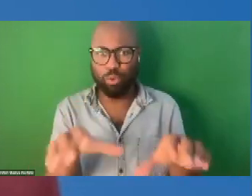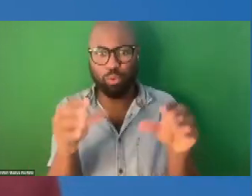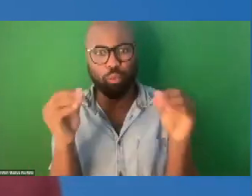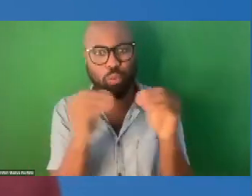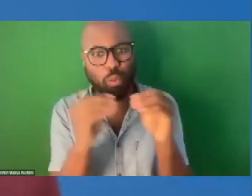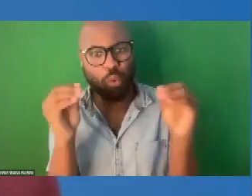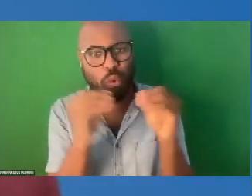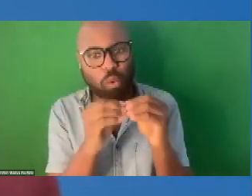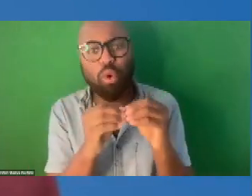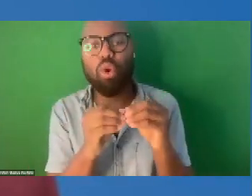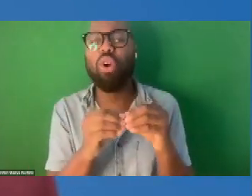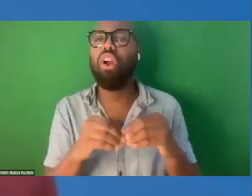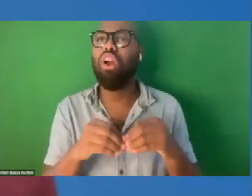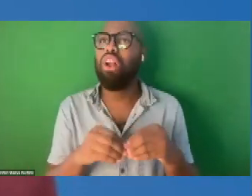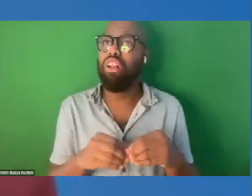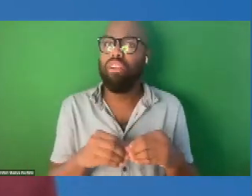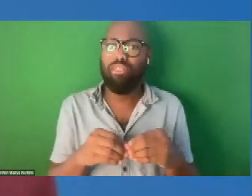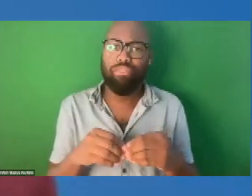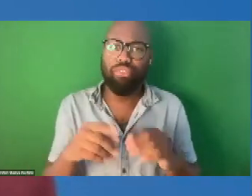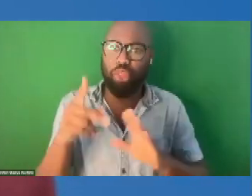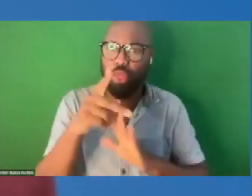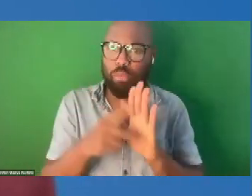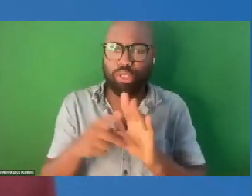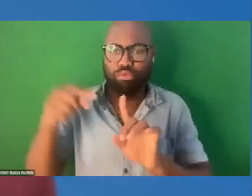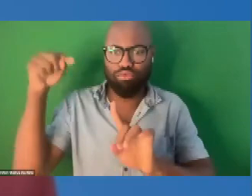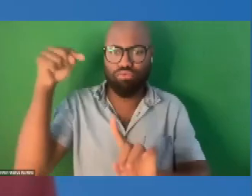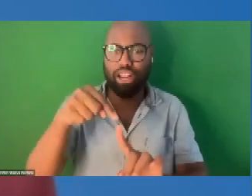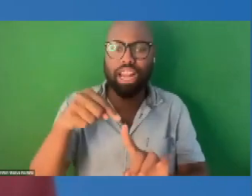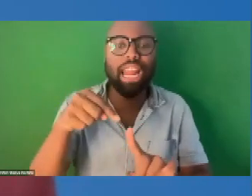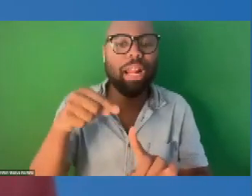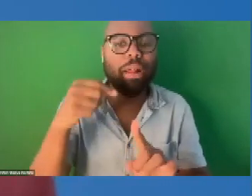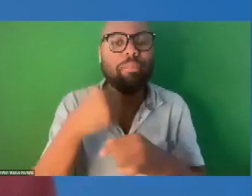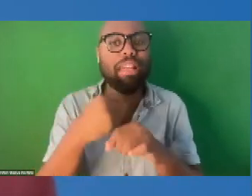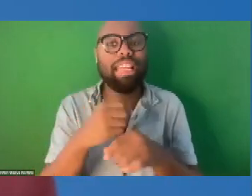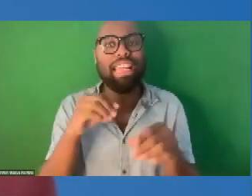that I think this rulemaking can advance is transparency.